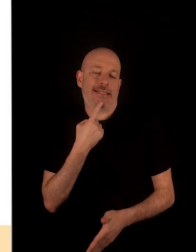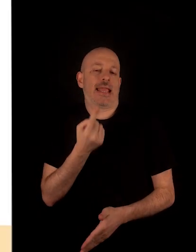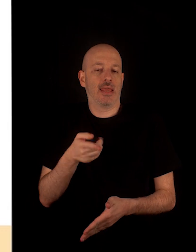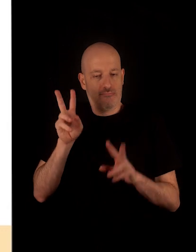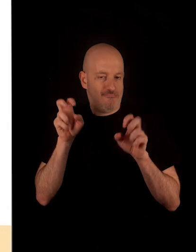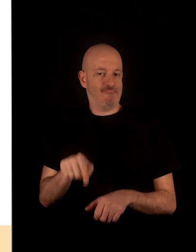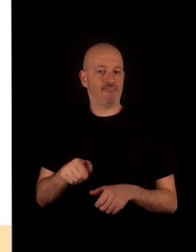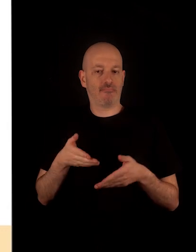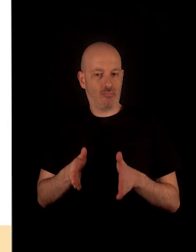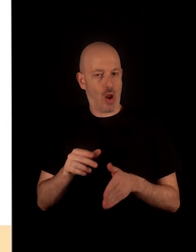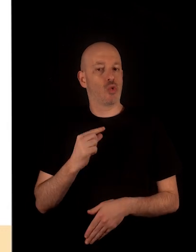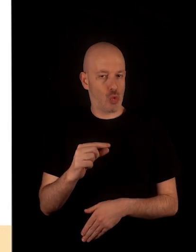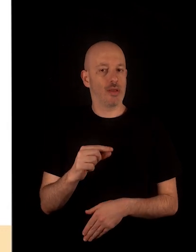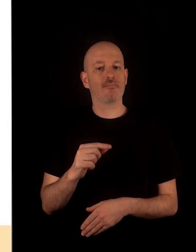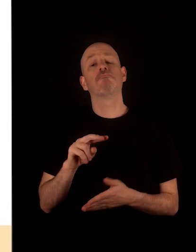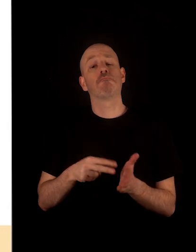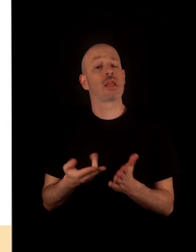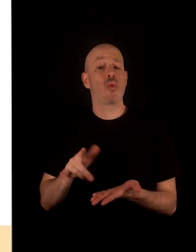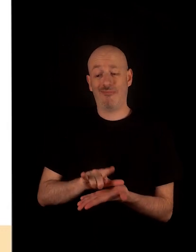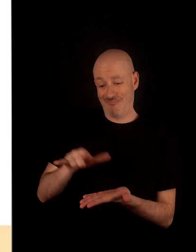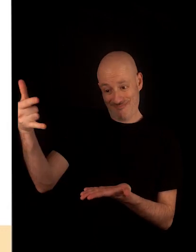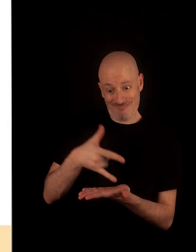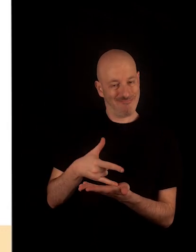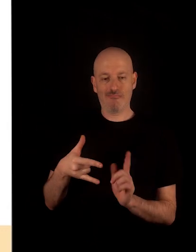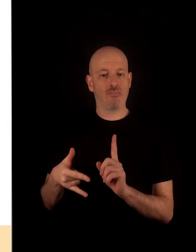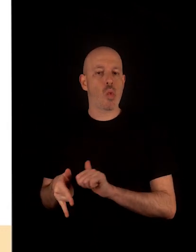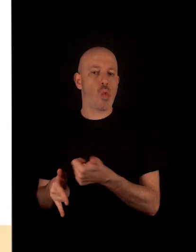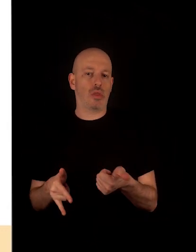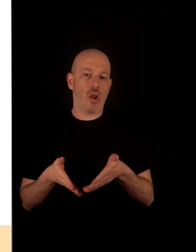is not in a legally binding relation with the artists in this case.